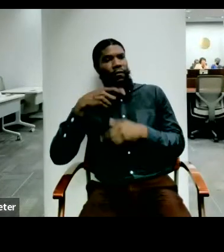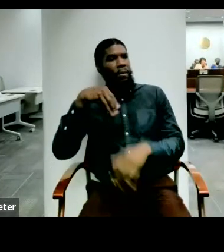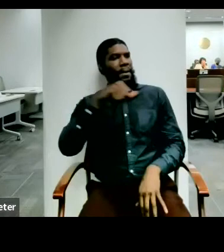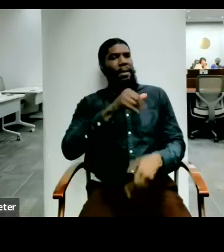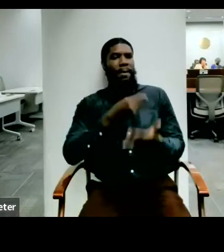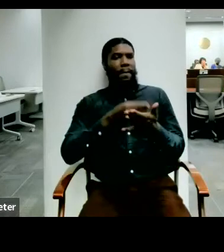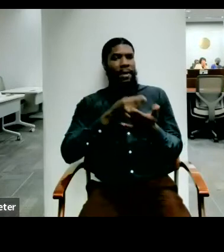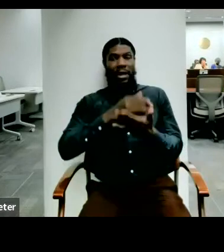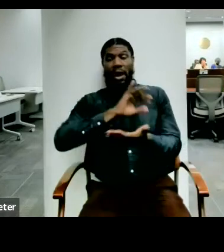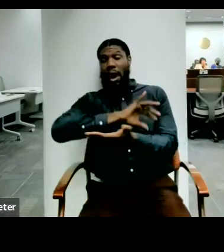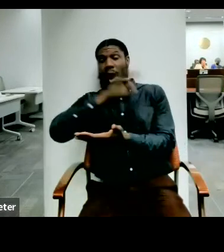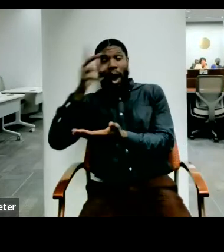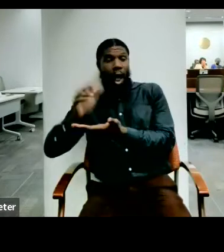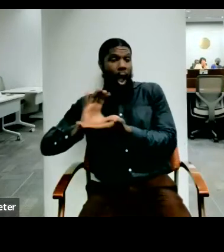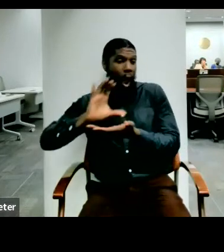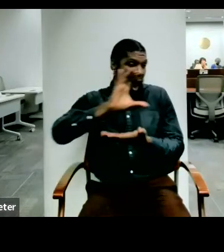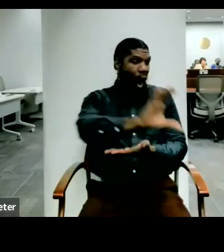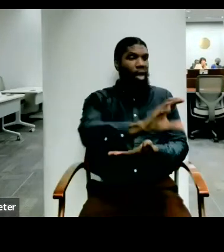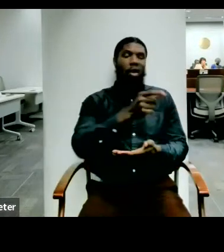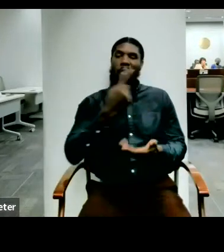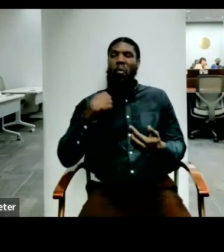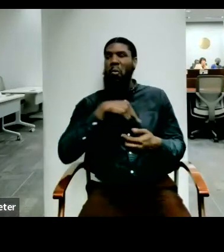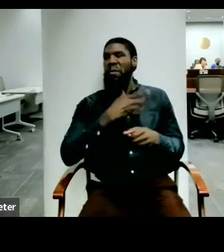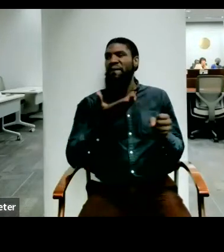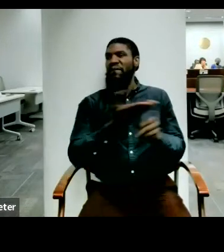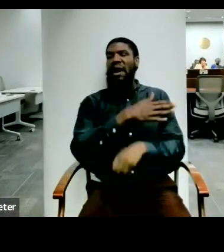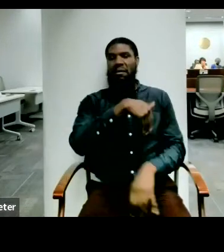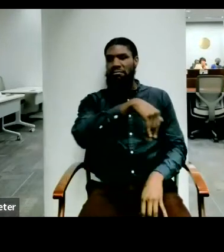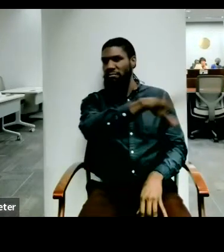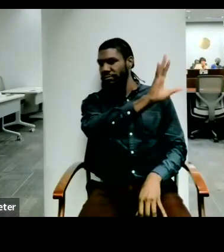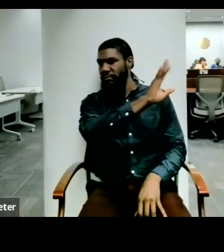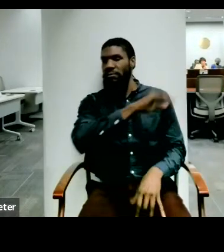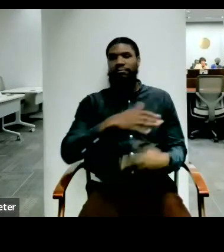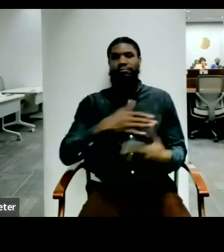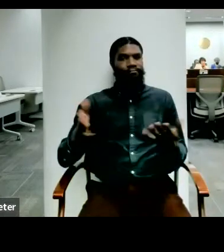money to accommodate this employee so, we will just get rid of them. And in our experience